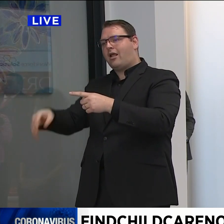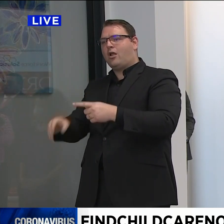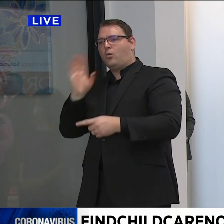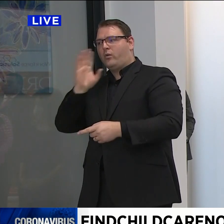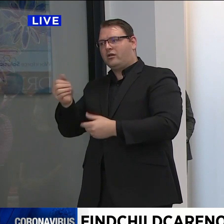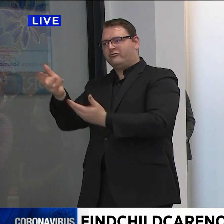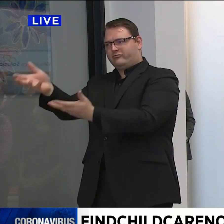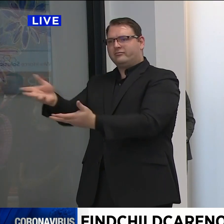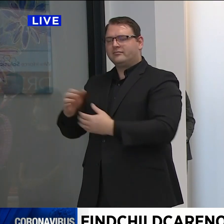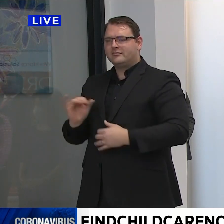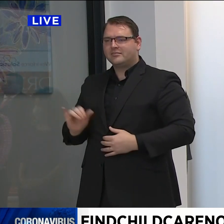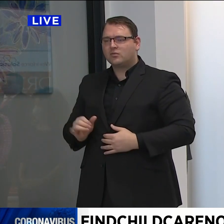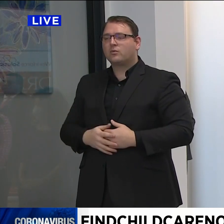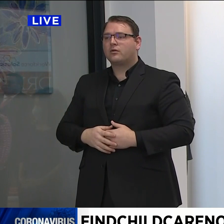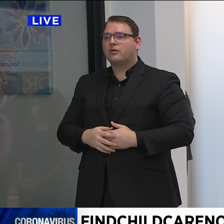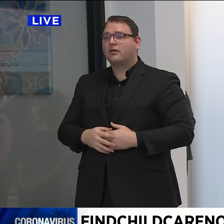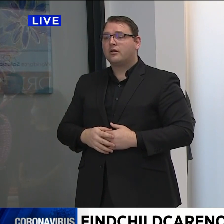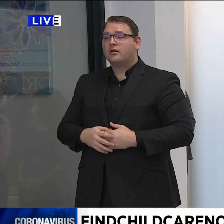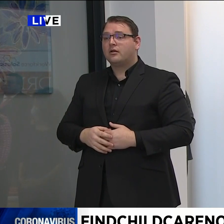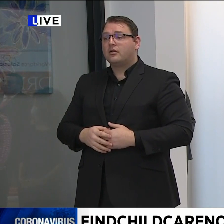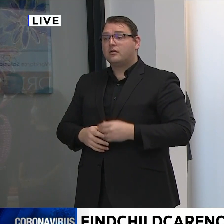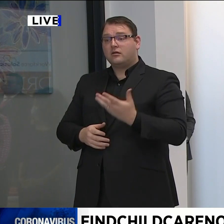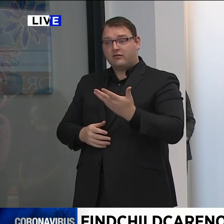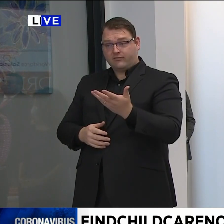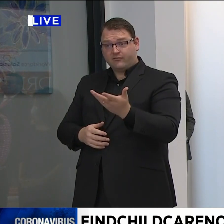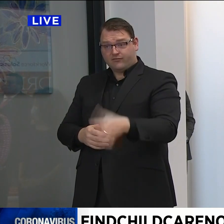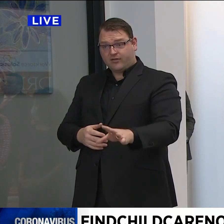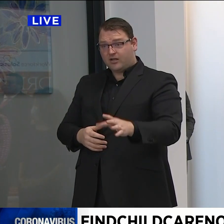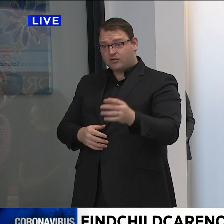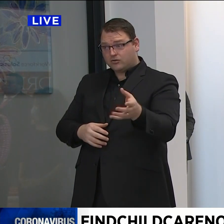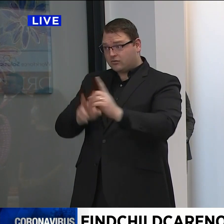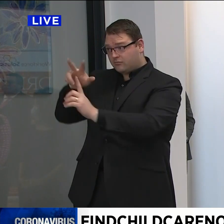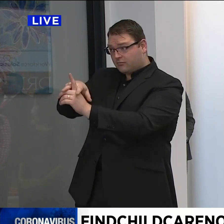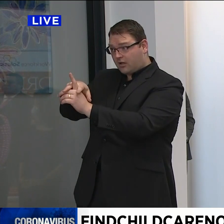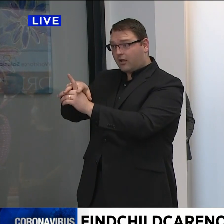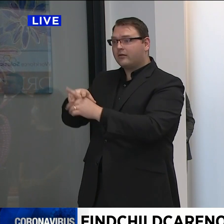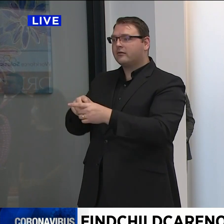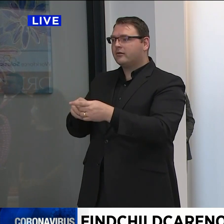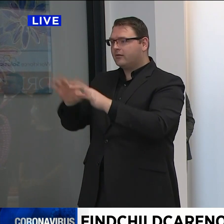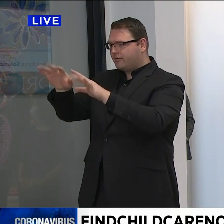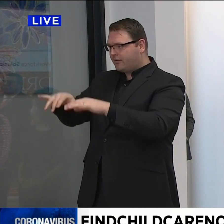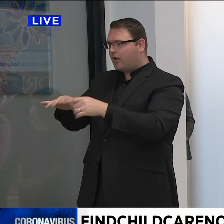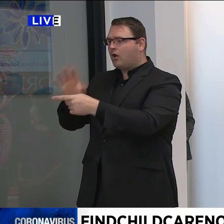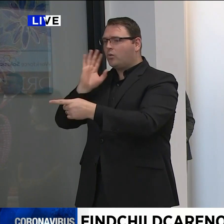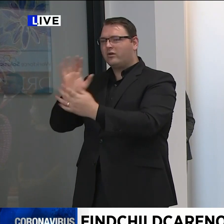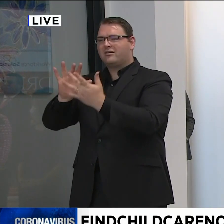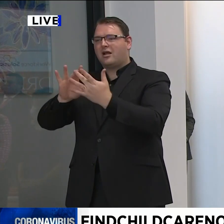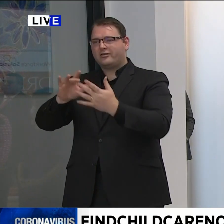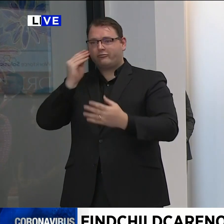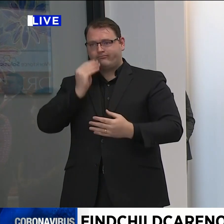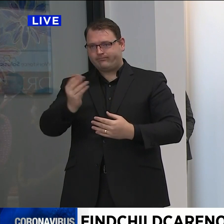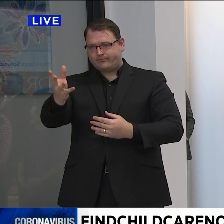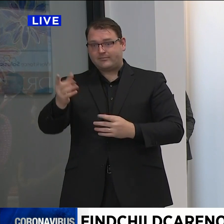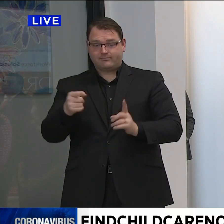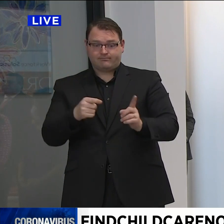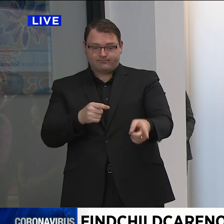register for child care, folks, the link is child care, folks, the link is in the information is also in the information is also available in Spanish and we’re available in Spanish and we’re working to make it available in working to make it available in other languages as well